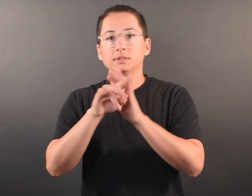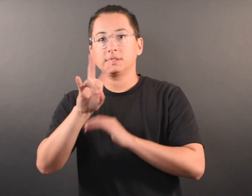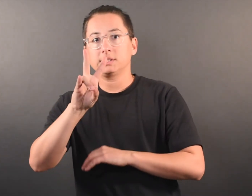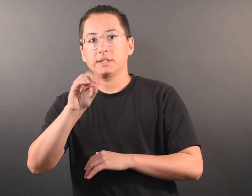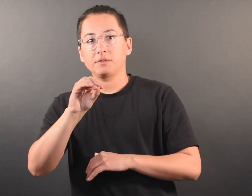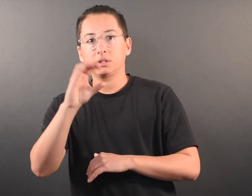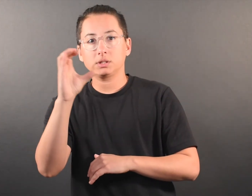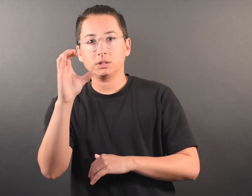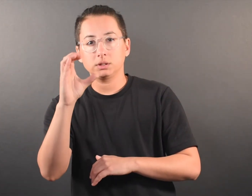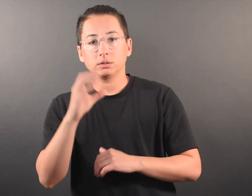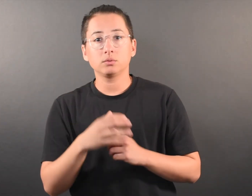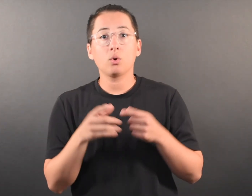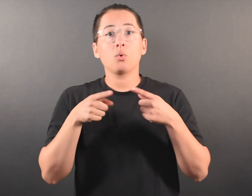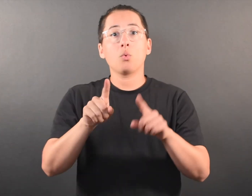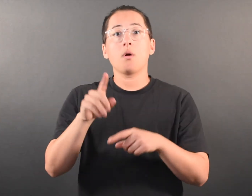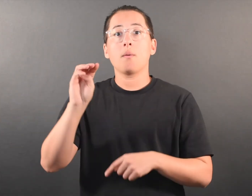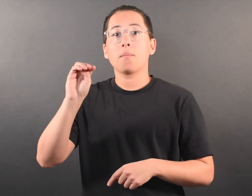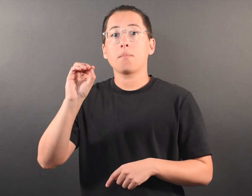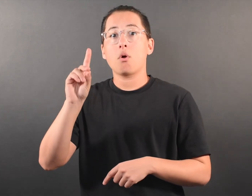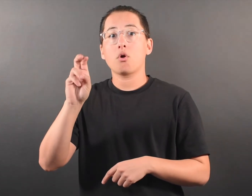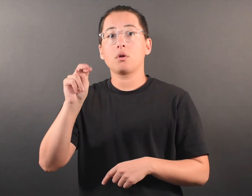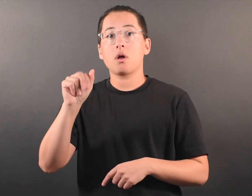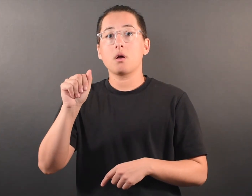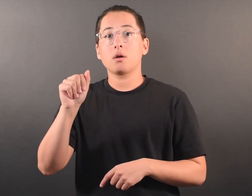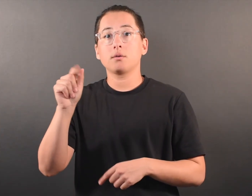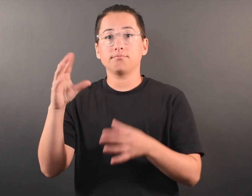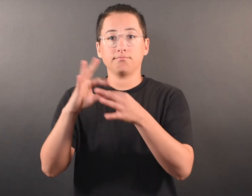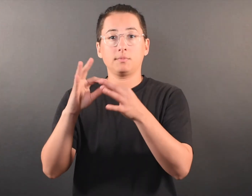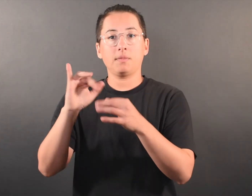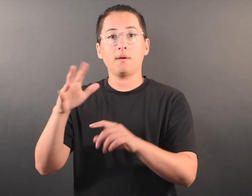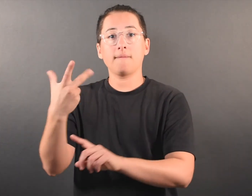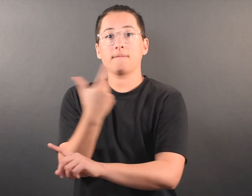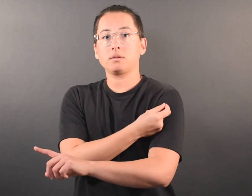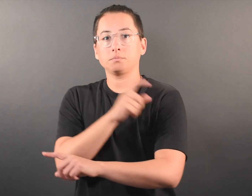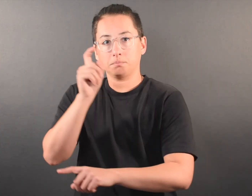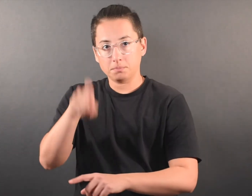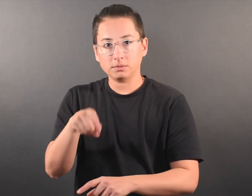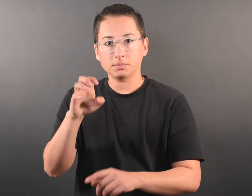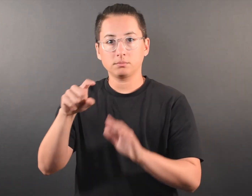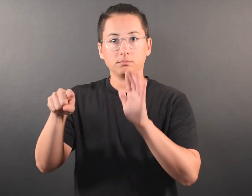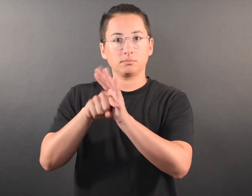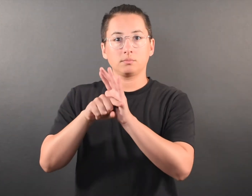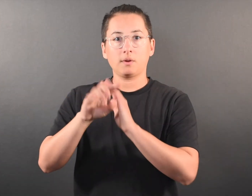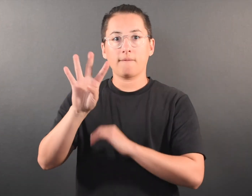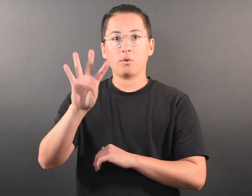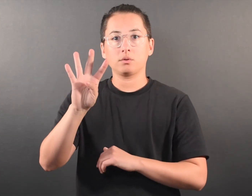70 degrees Celsius), while Moderna has said that its vaccine needs to be stored at minus 4 degrees